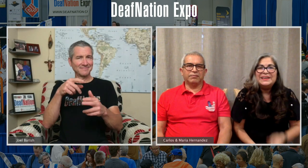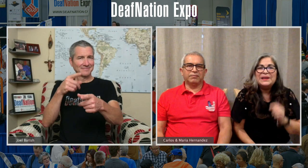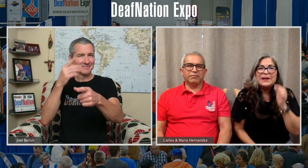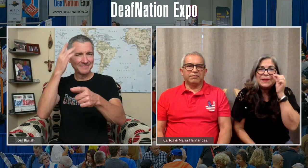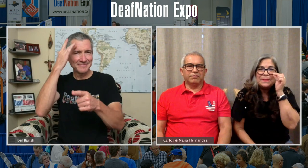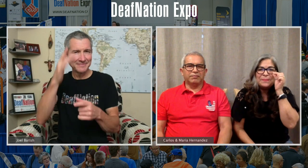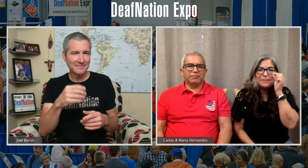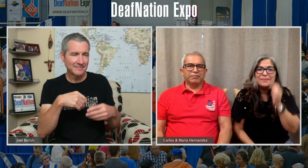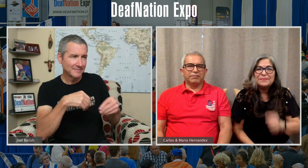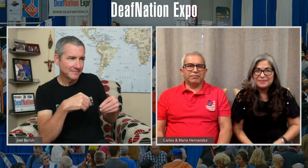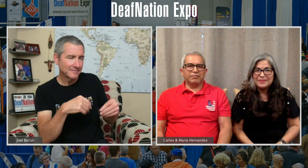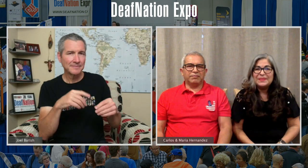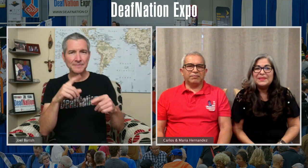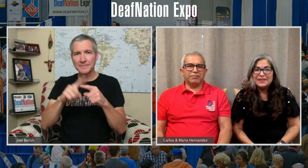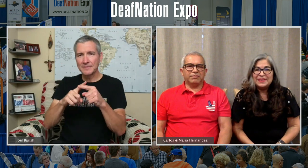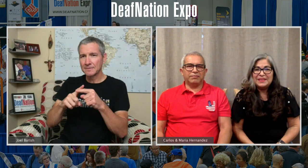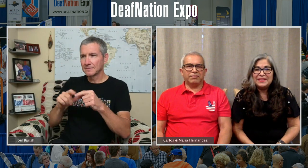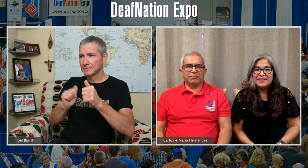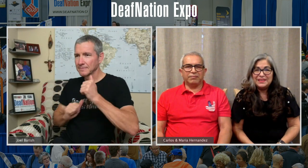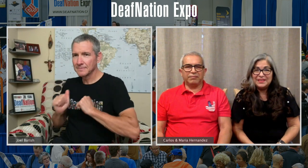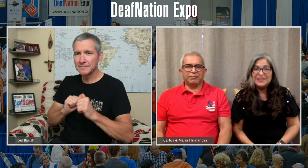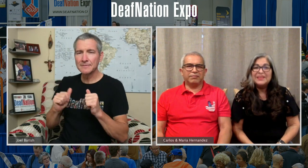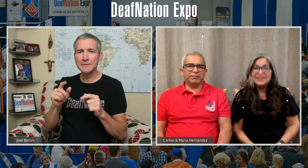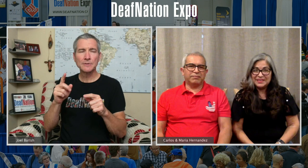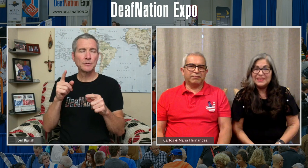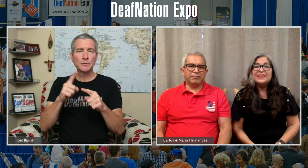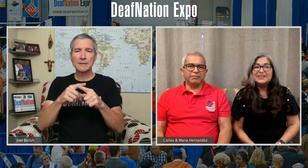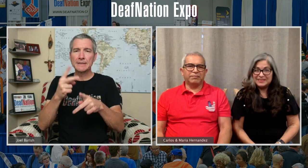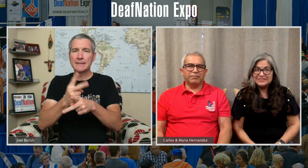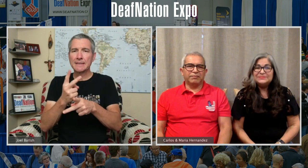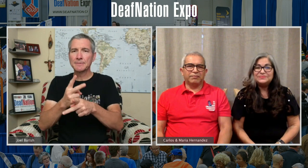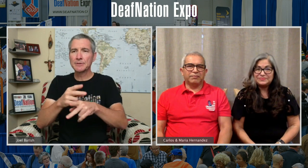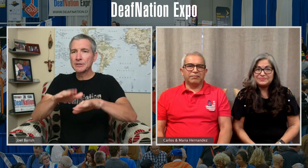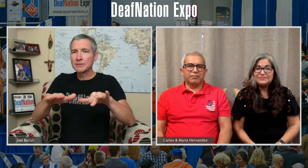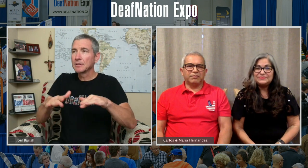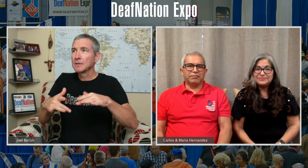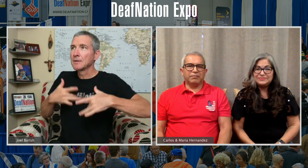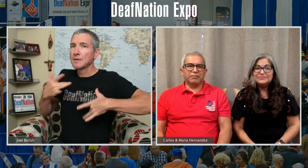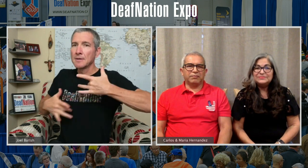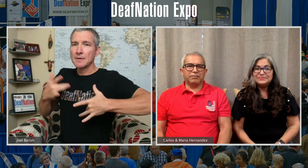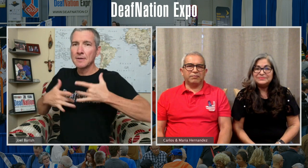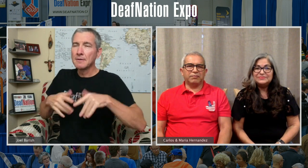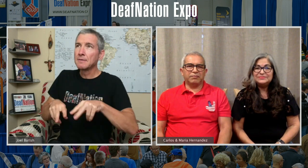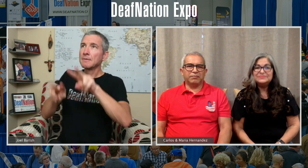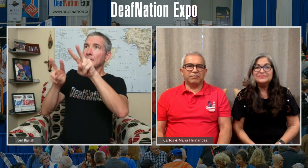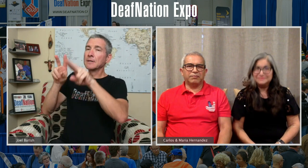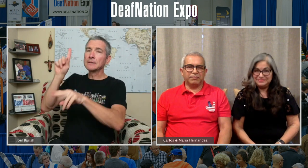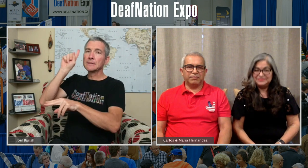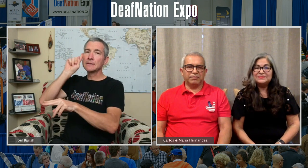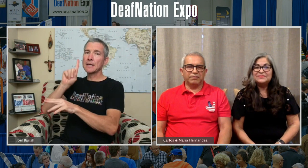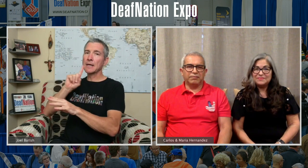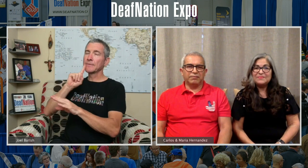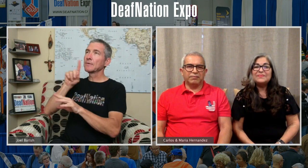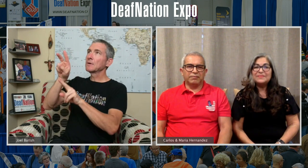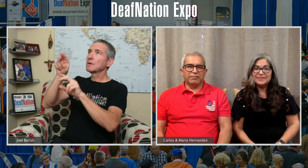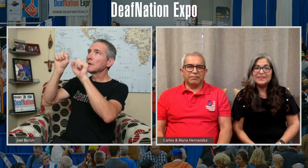That’s smart, selling plus acting to keep the children excited and look up to a Deaf person.